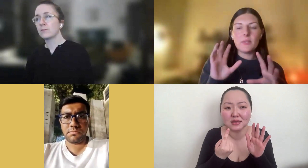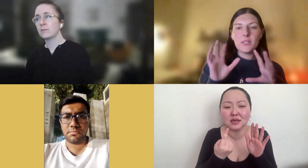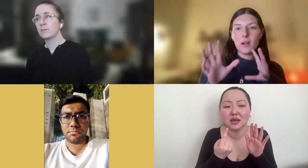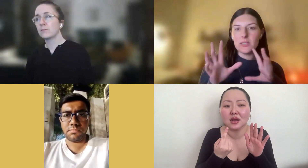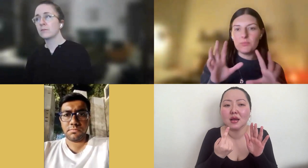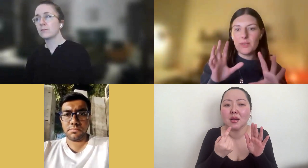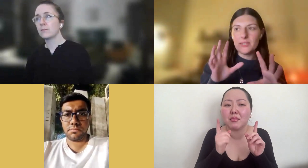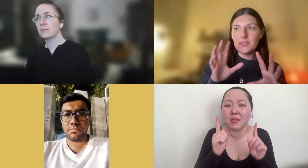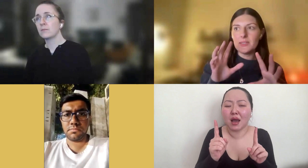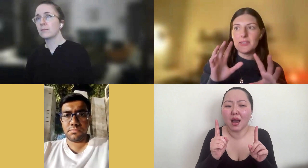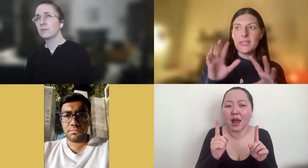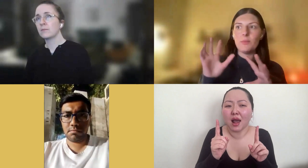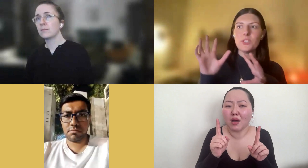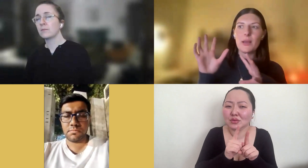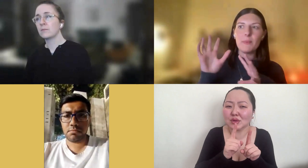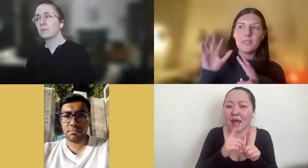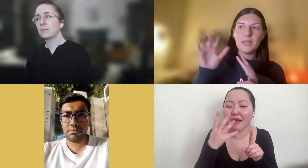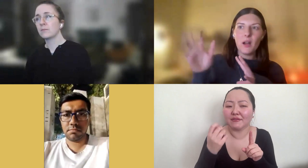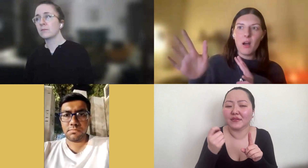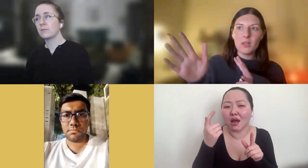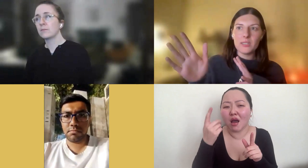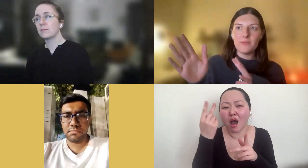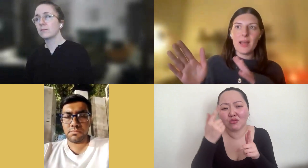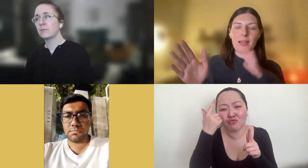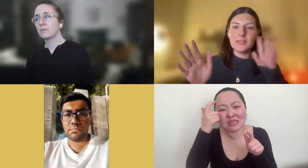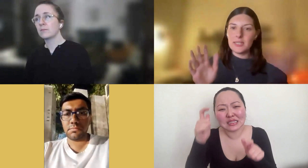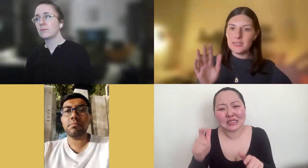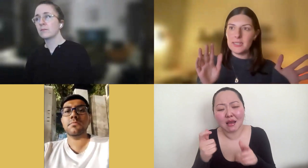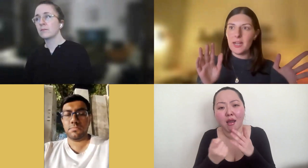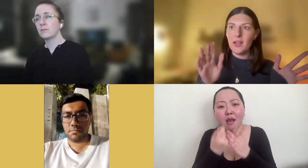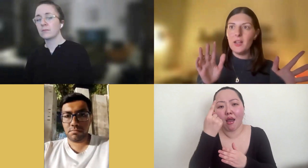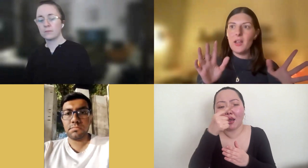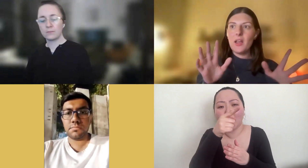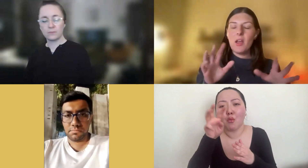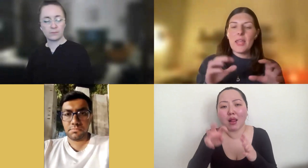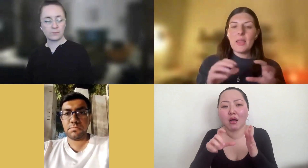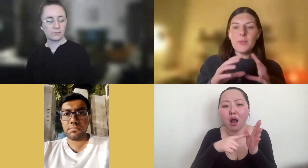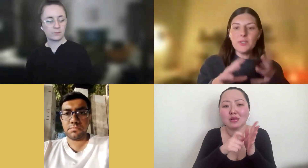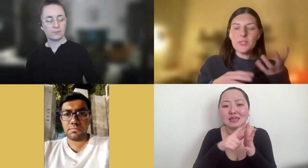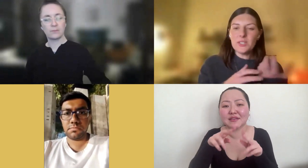I think there was an artist residency which happened in Cardiff and India. It would be